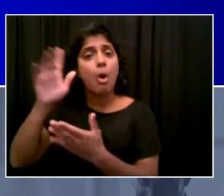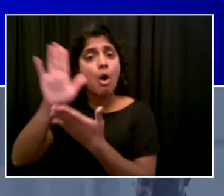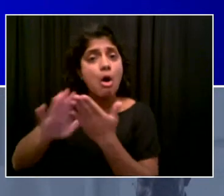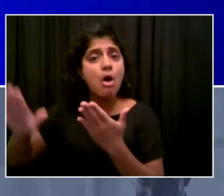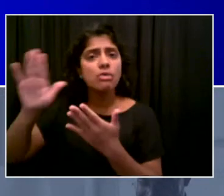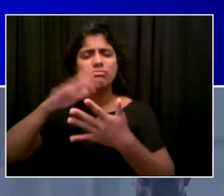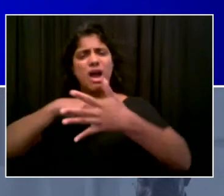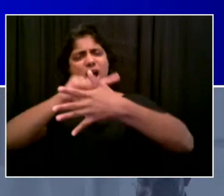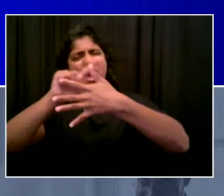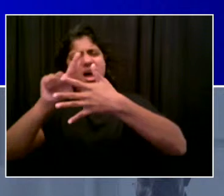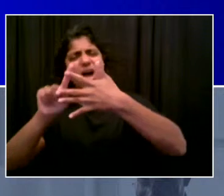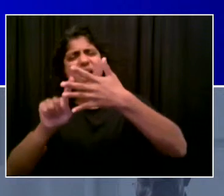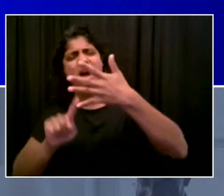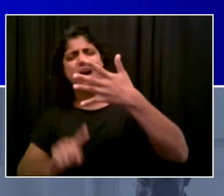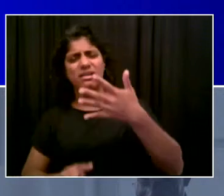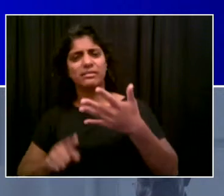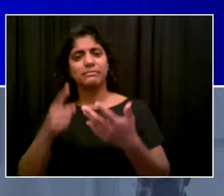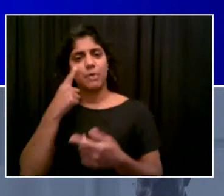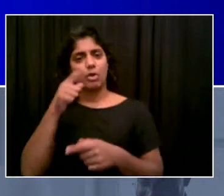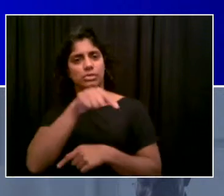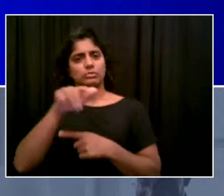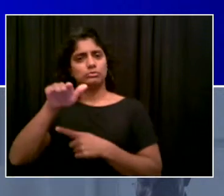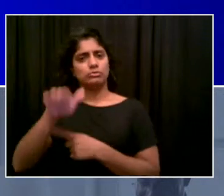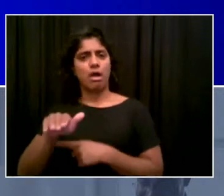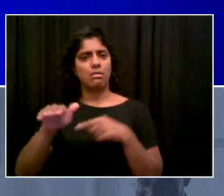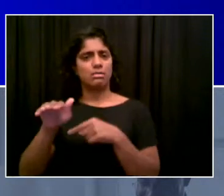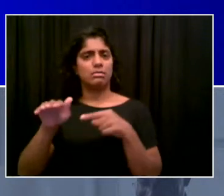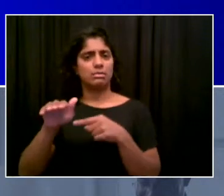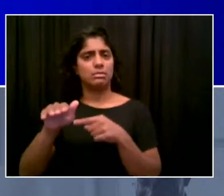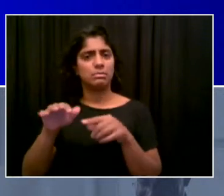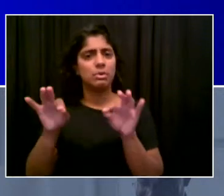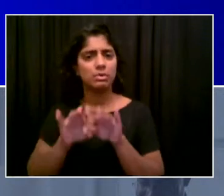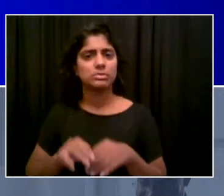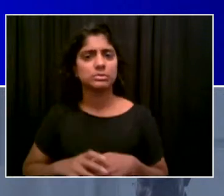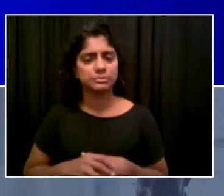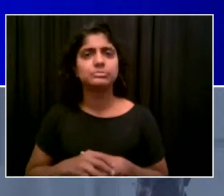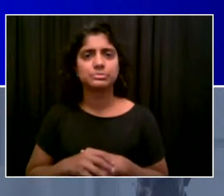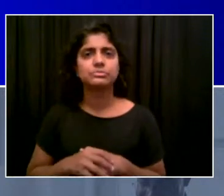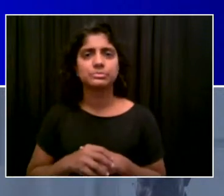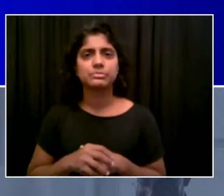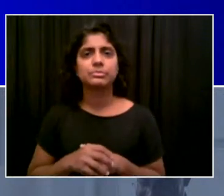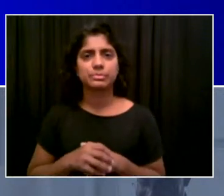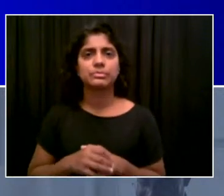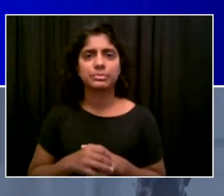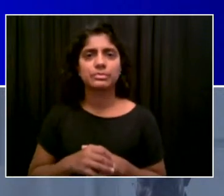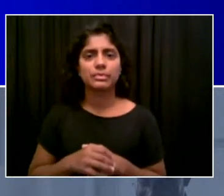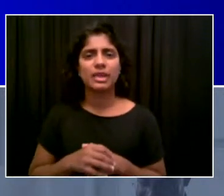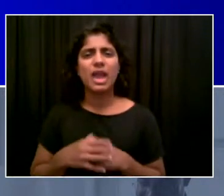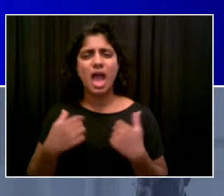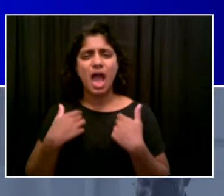WAY TO PAY THE MORTGAGE OR START A SAVINGS ACCOUNT, IT'S